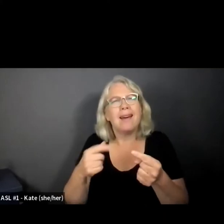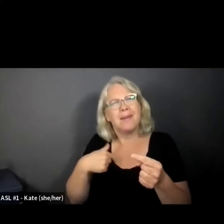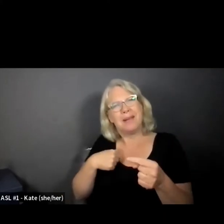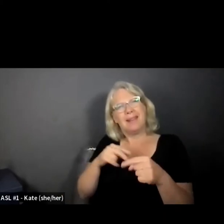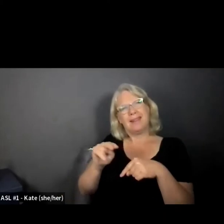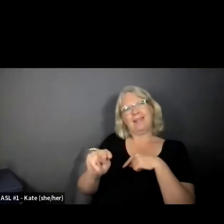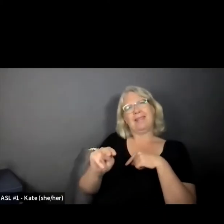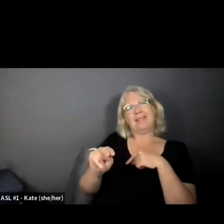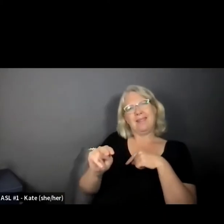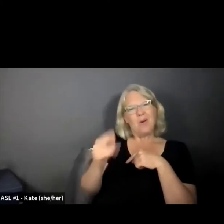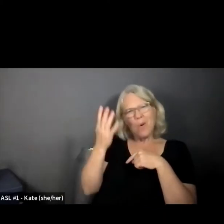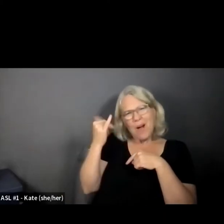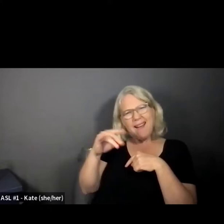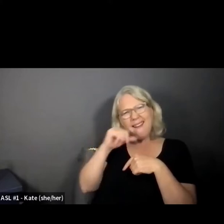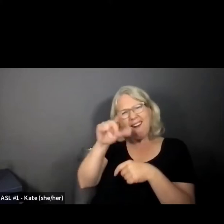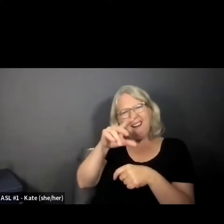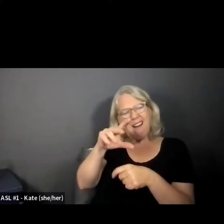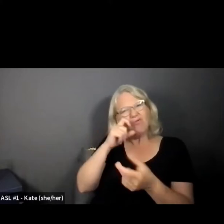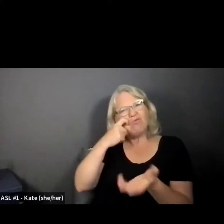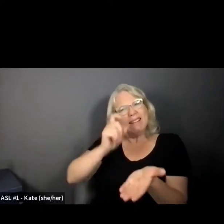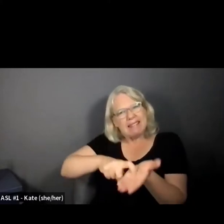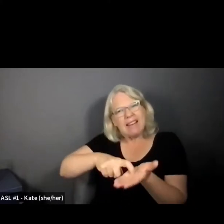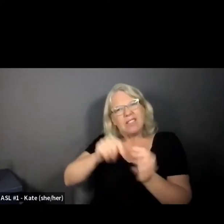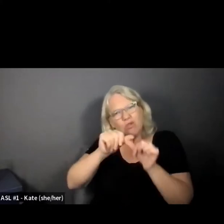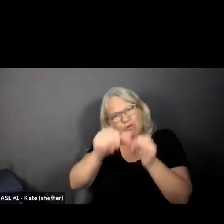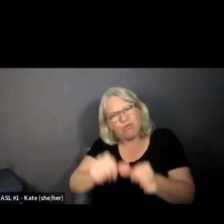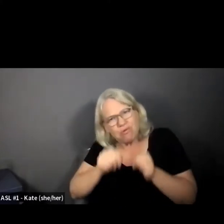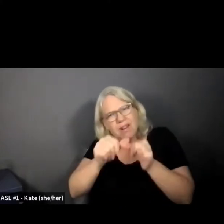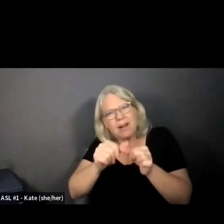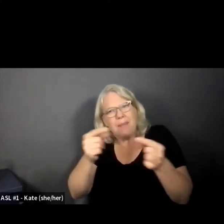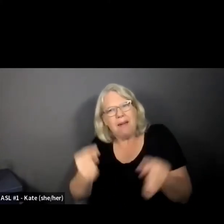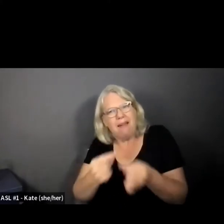WHEN I WAS MAKING MY SUBMISSIONS. THE LIGHT BULB WENT OFF.